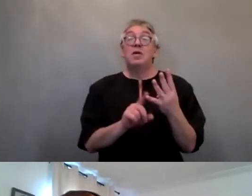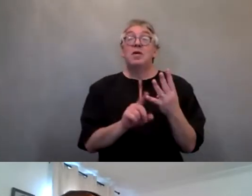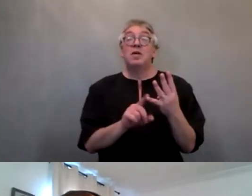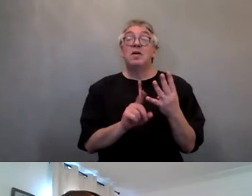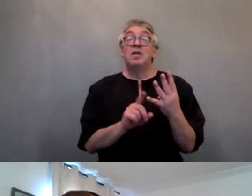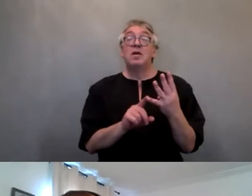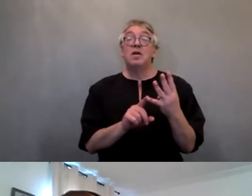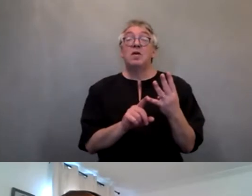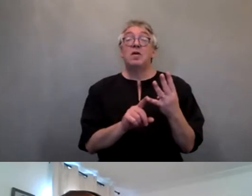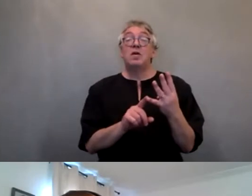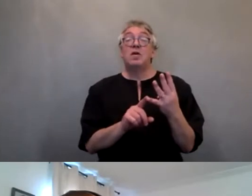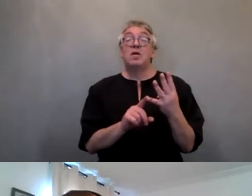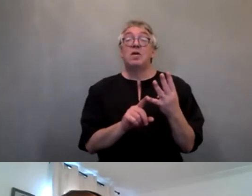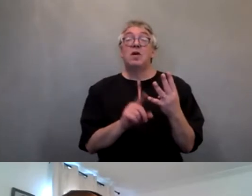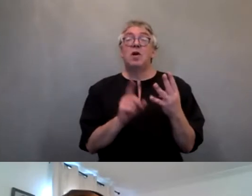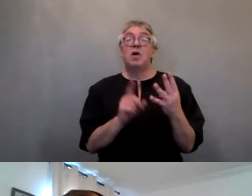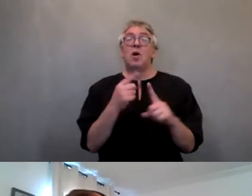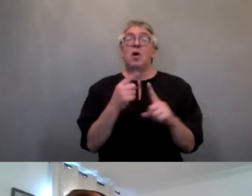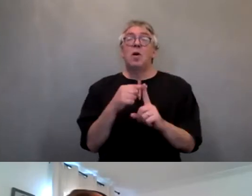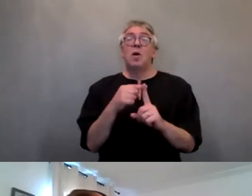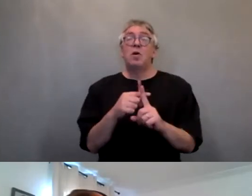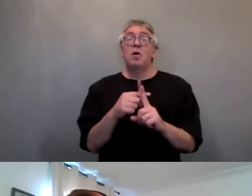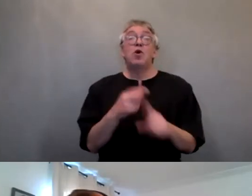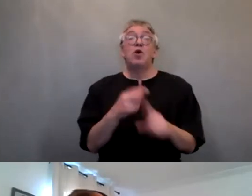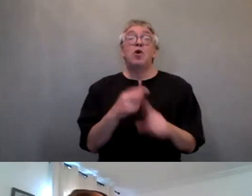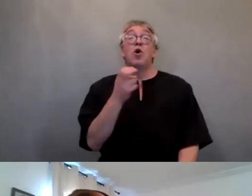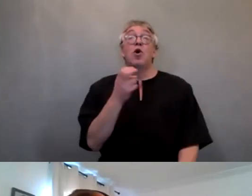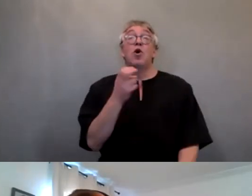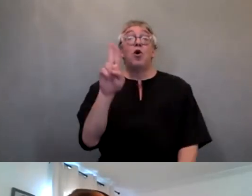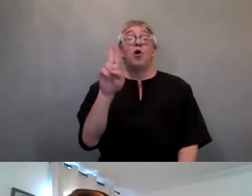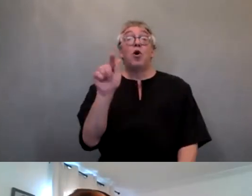inand our interpreter.